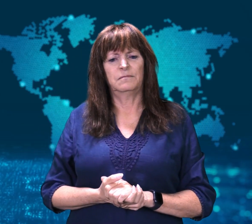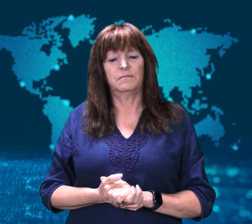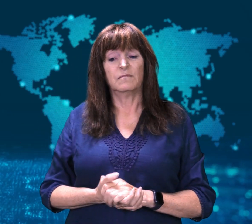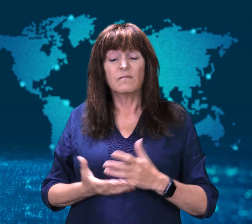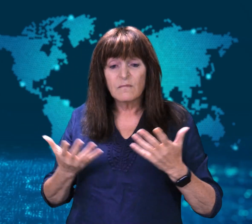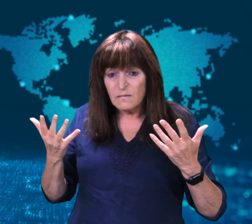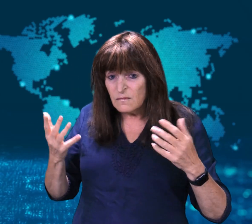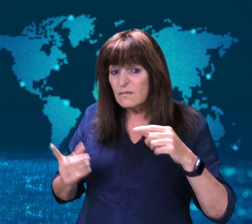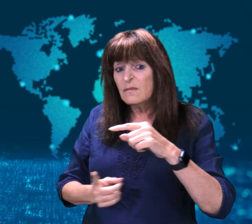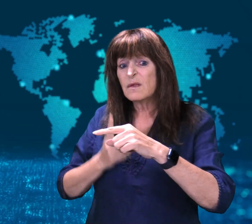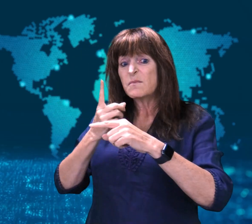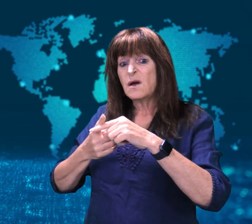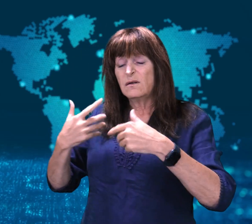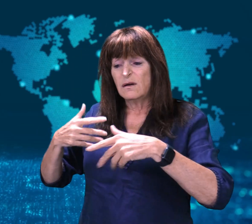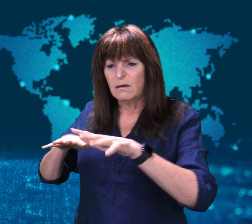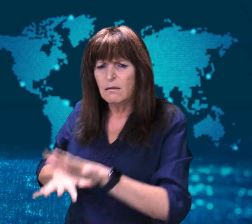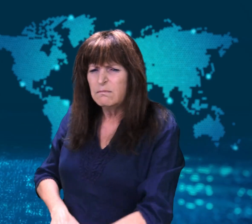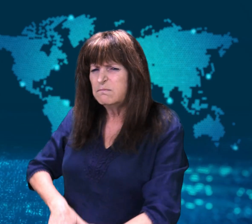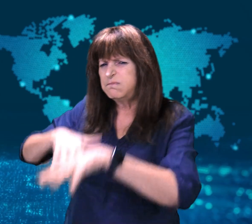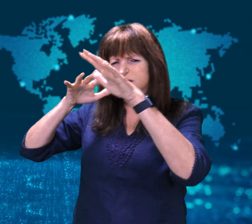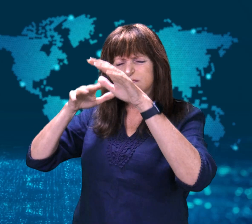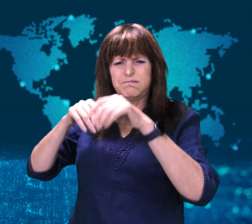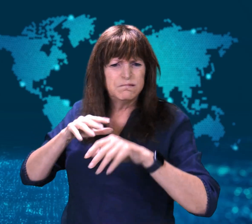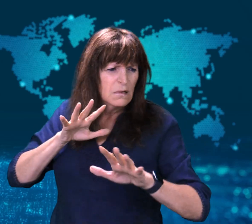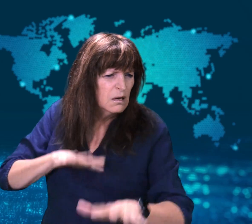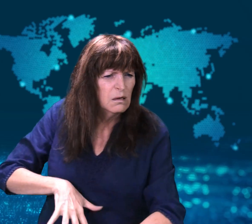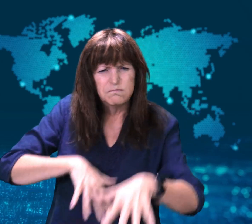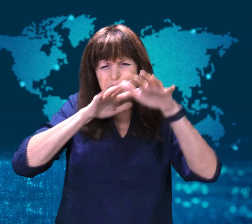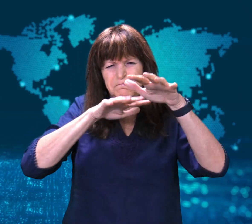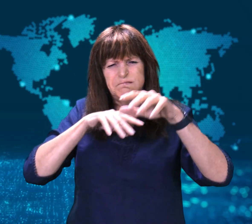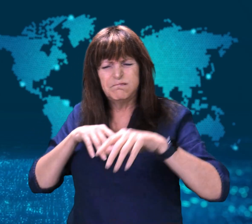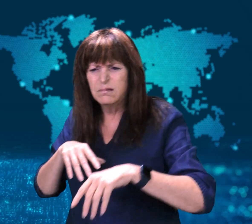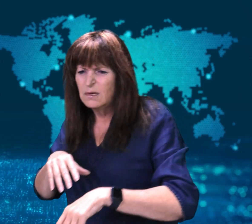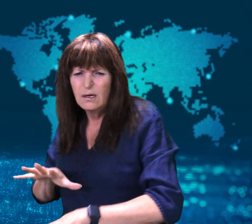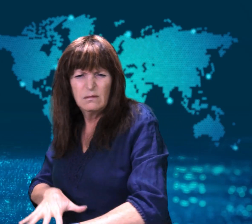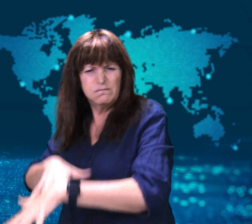is also struggling with COVID-19.